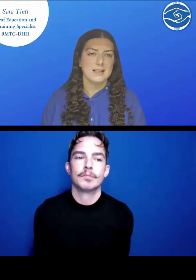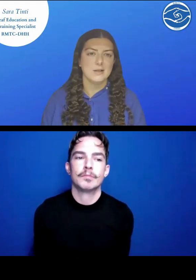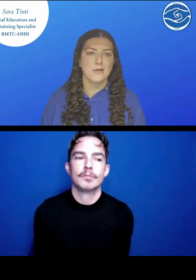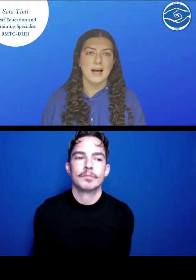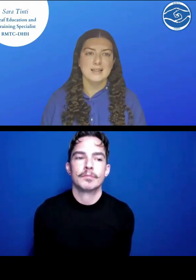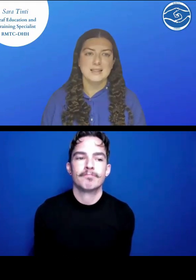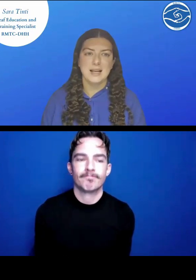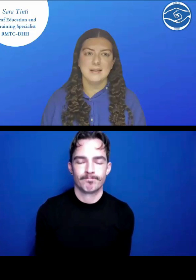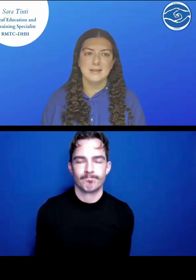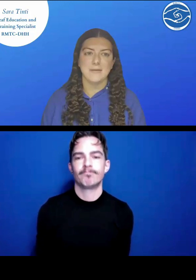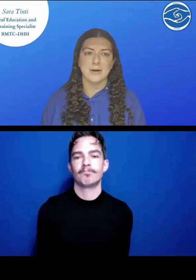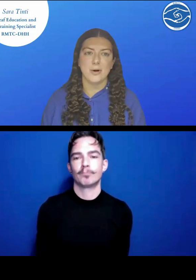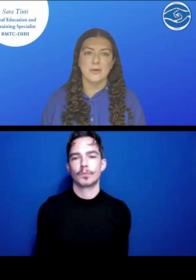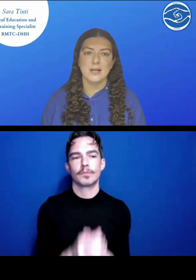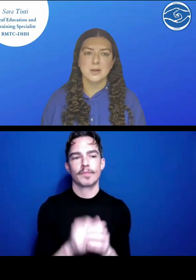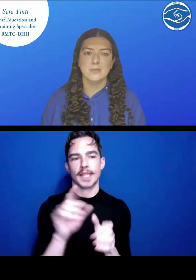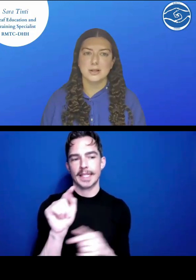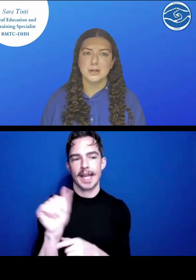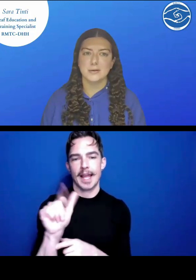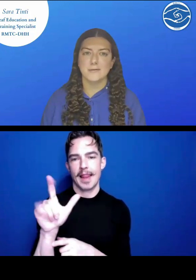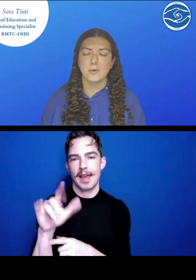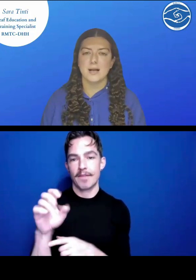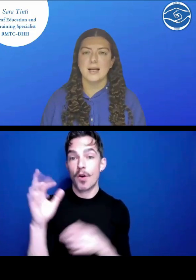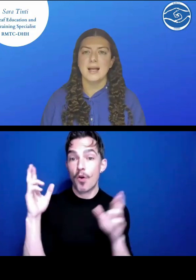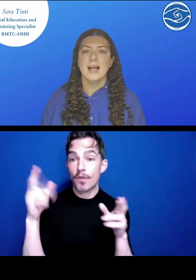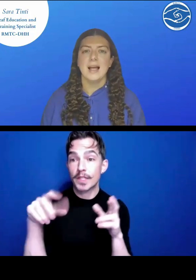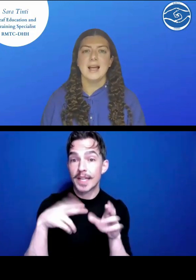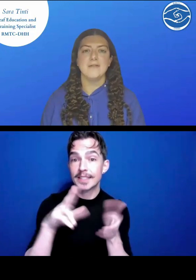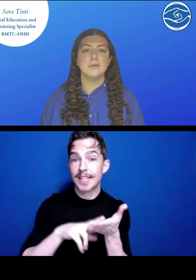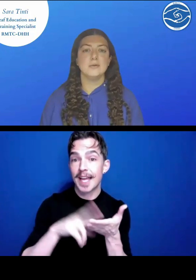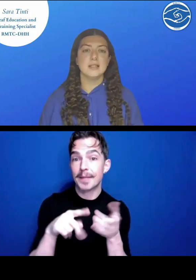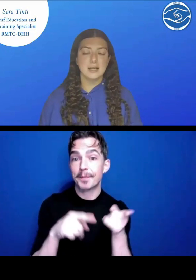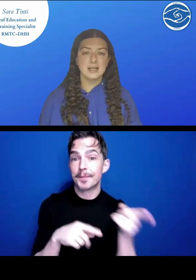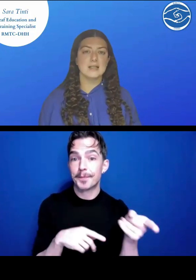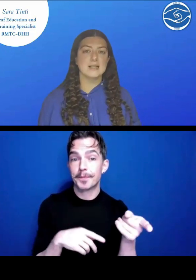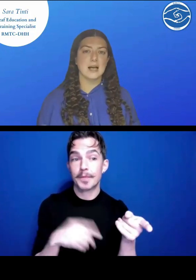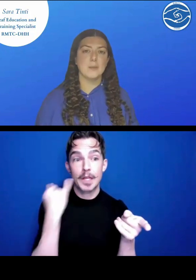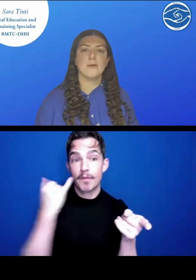All right. So that's TA live. We hope you guys will get registered for it. And if you did sign